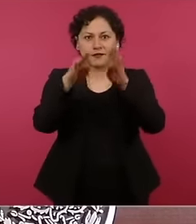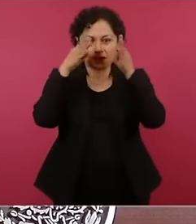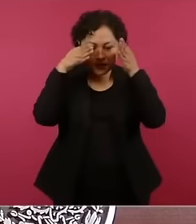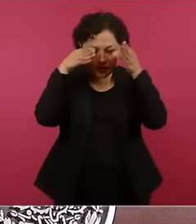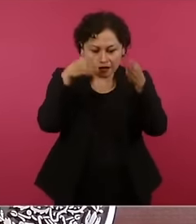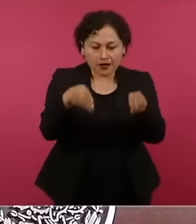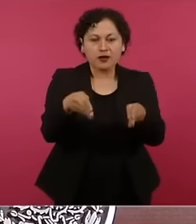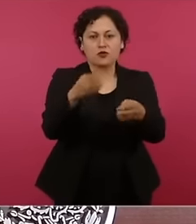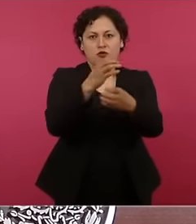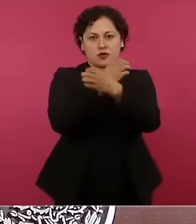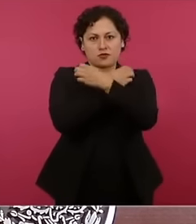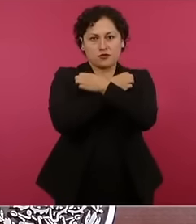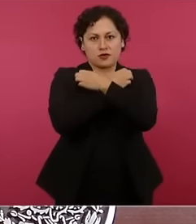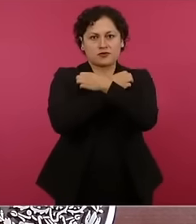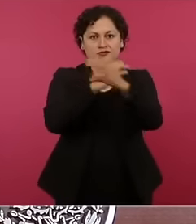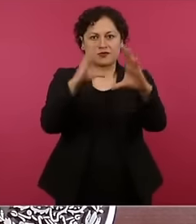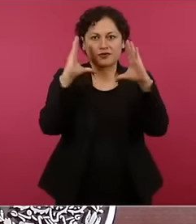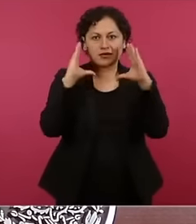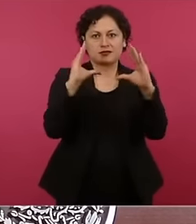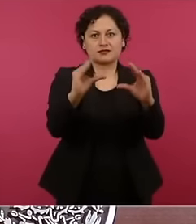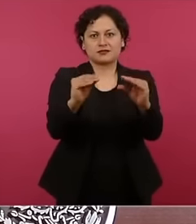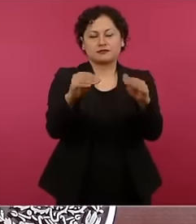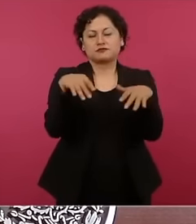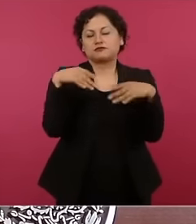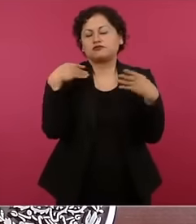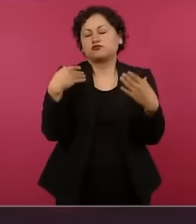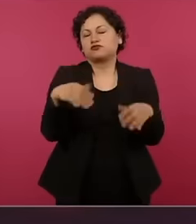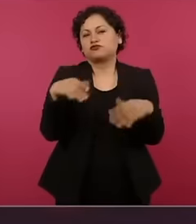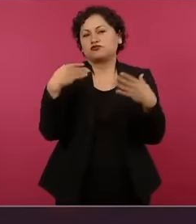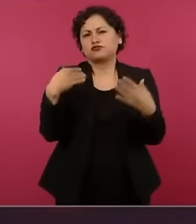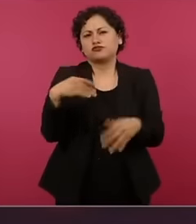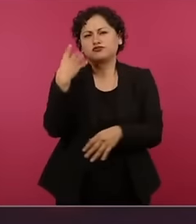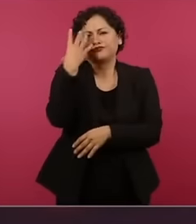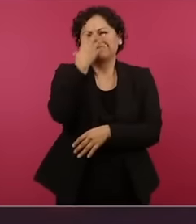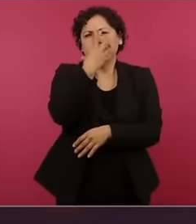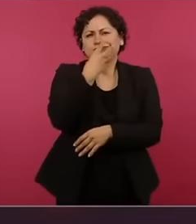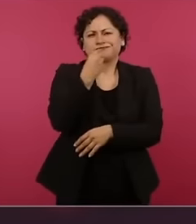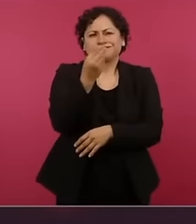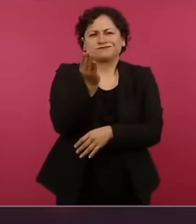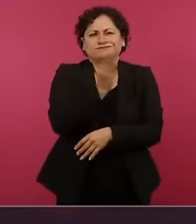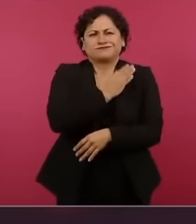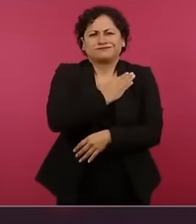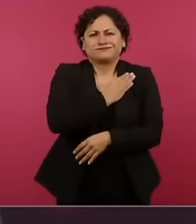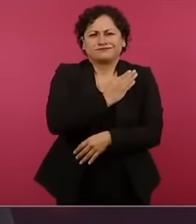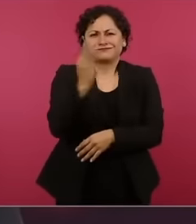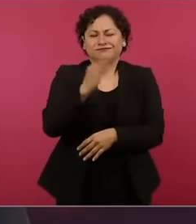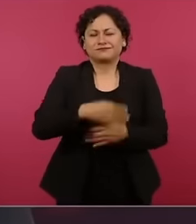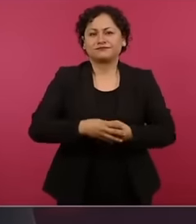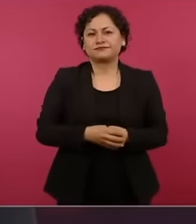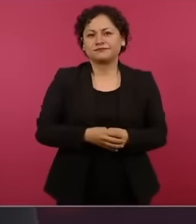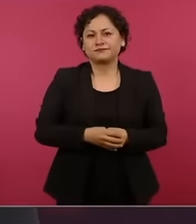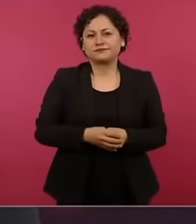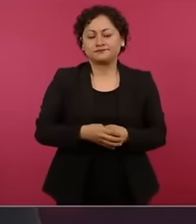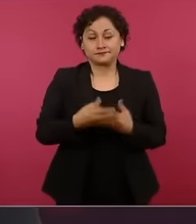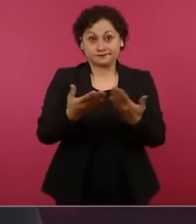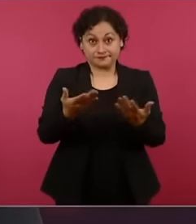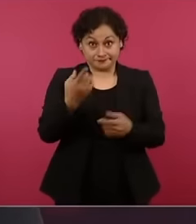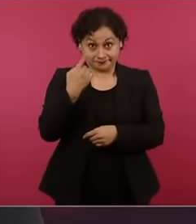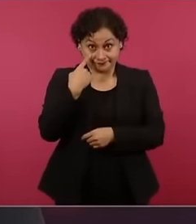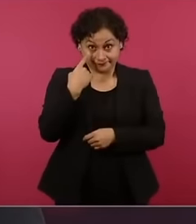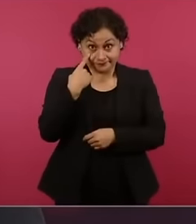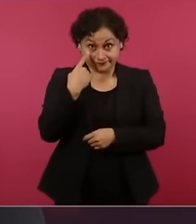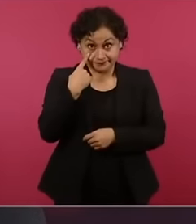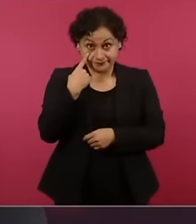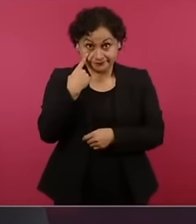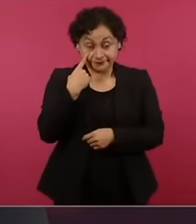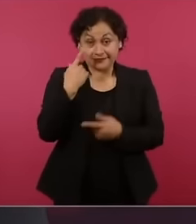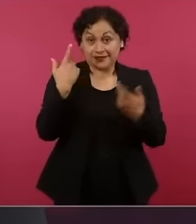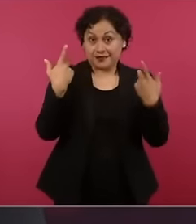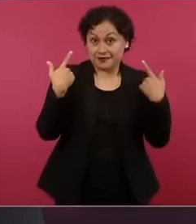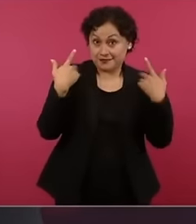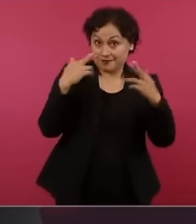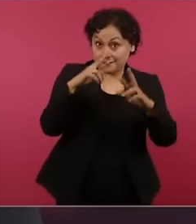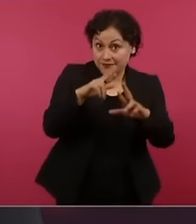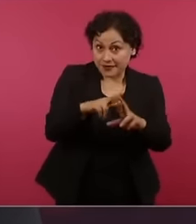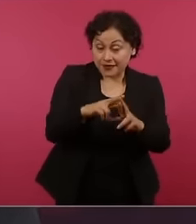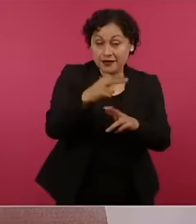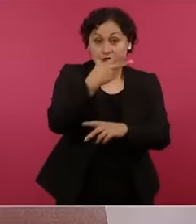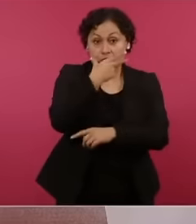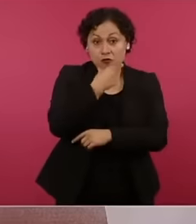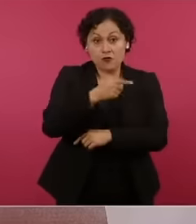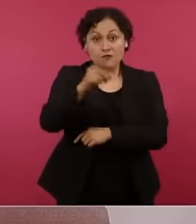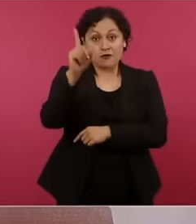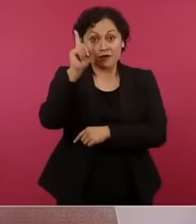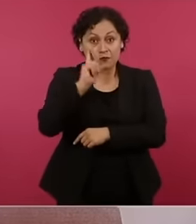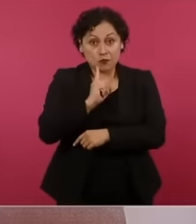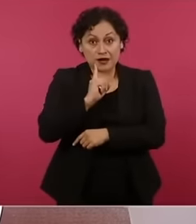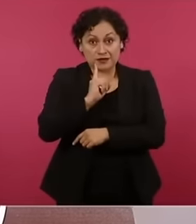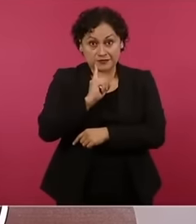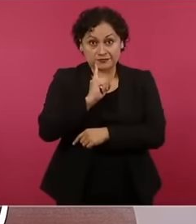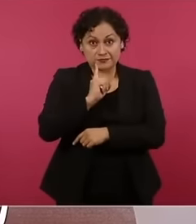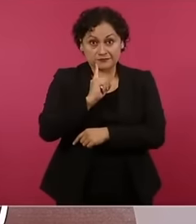teaching, the teacher is irreplaceable in the noble task of